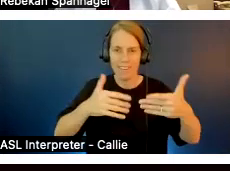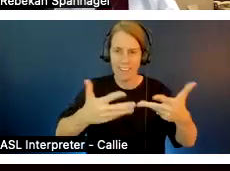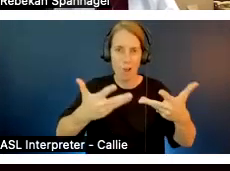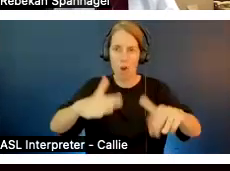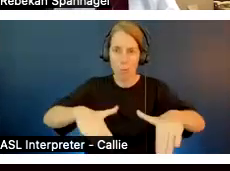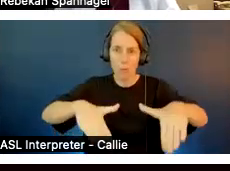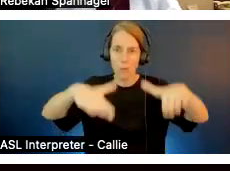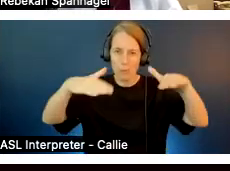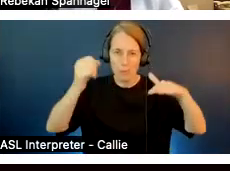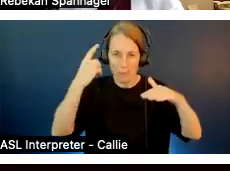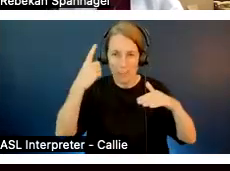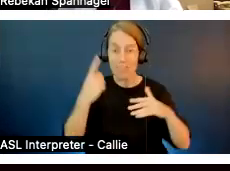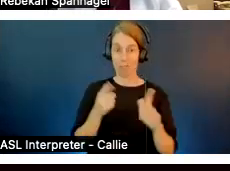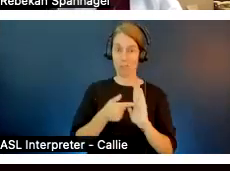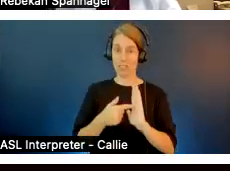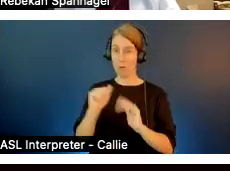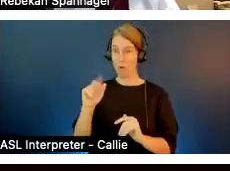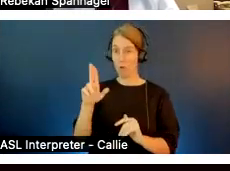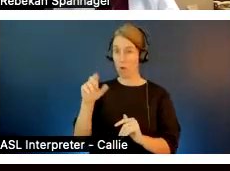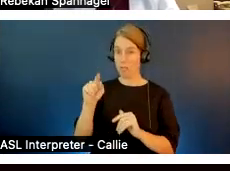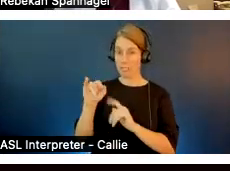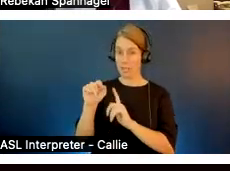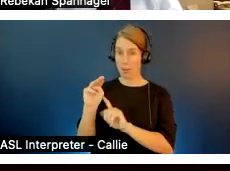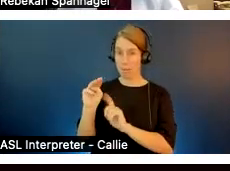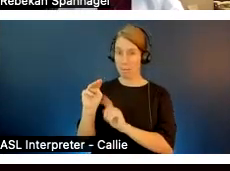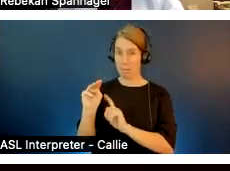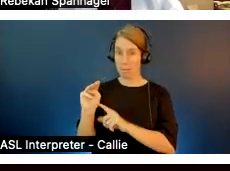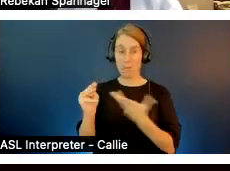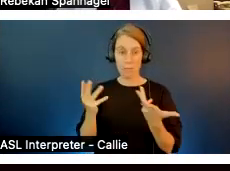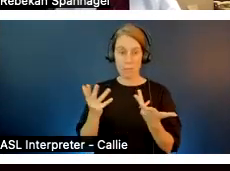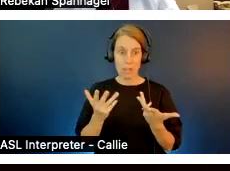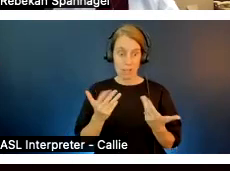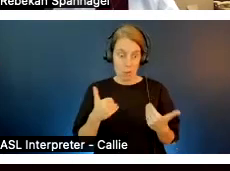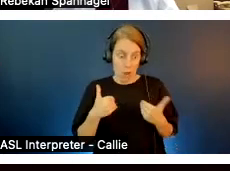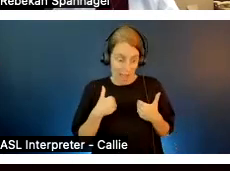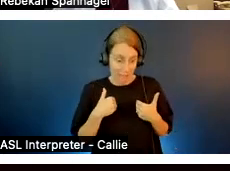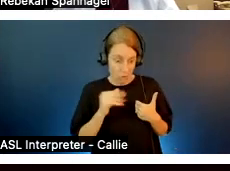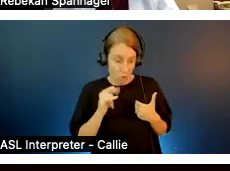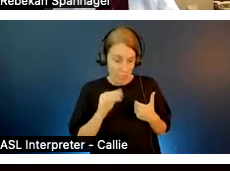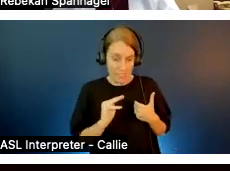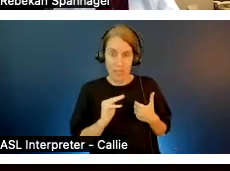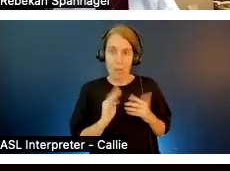to start the process of getting aba therapy for example so that you are able to deal with